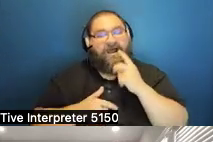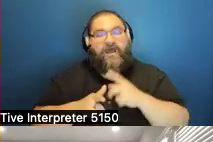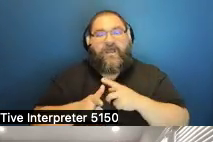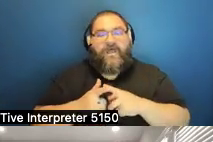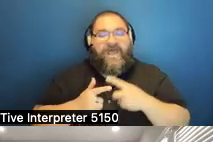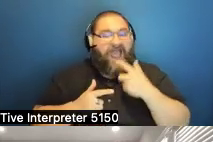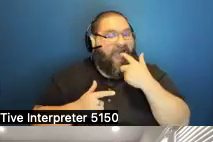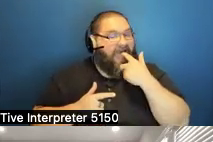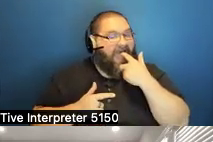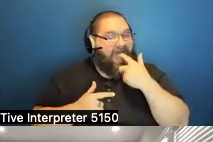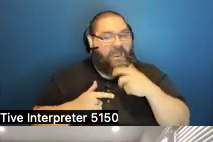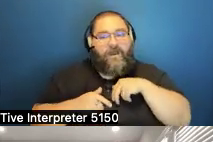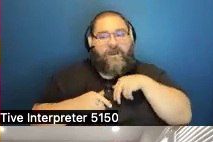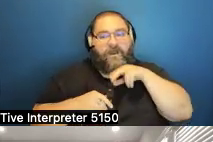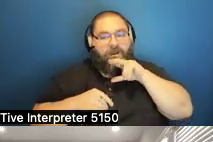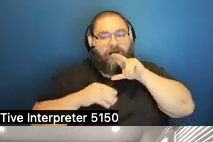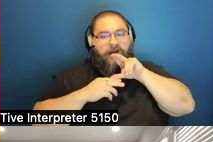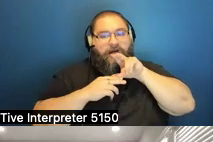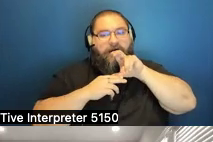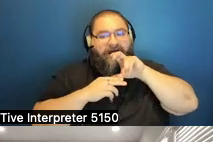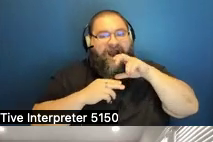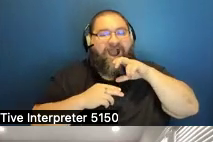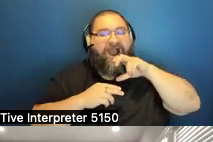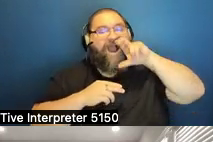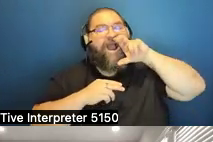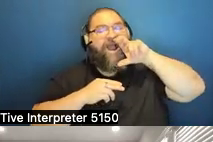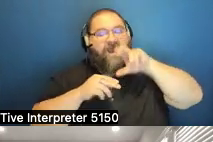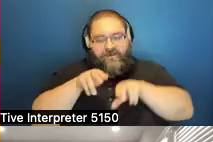pushing it against the maxilla. 19:48:06 This creates the correct